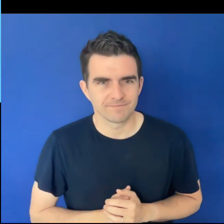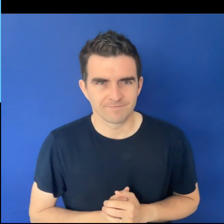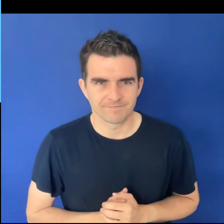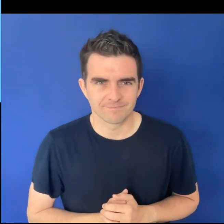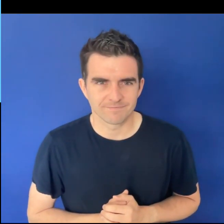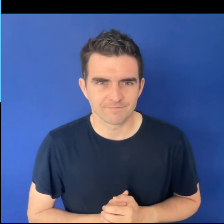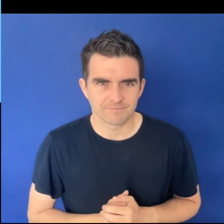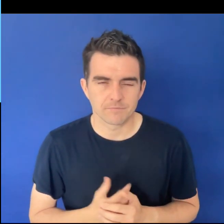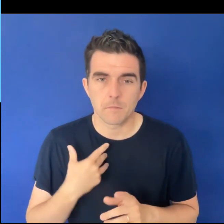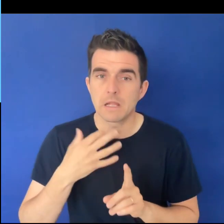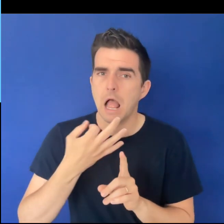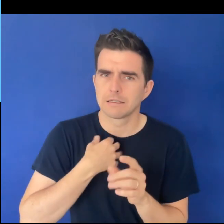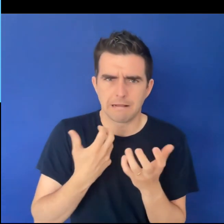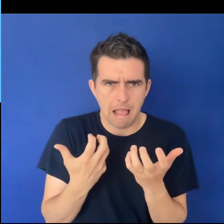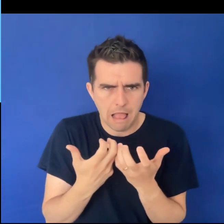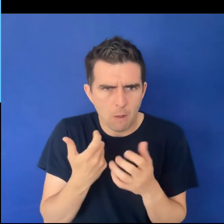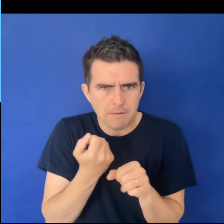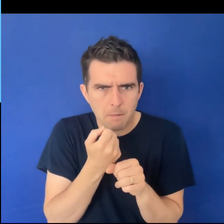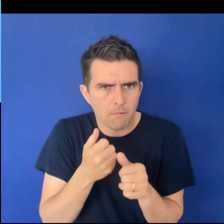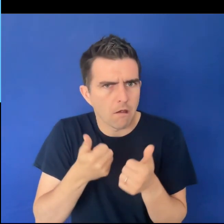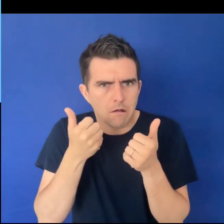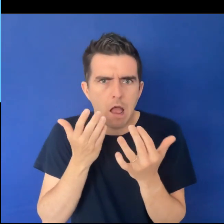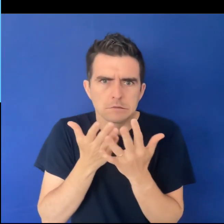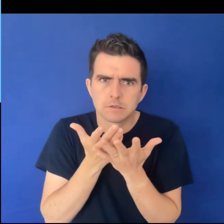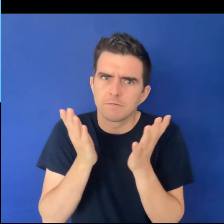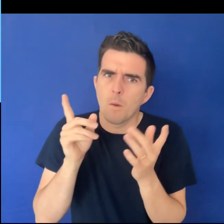We’ve been asked how we’ve made the game accessible for people with colorblindness.